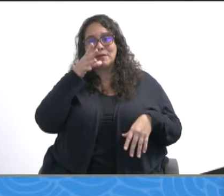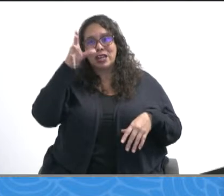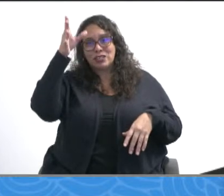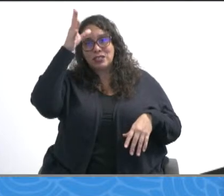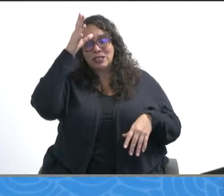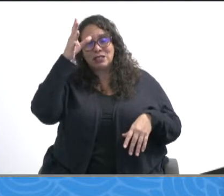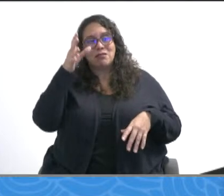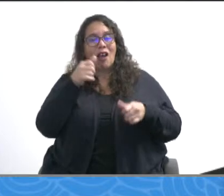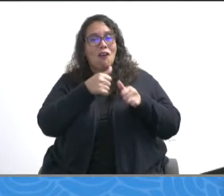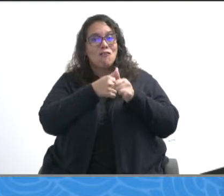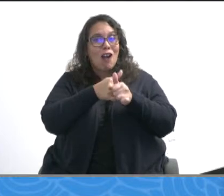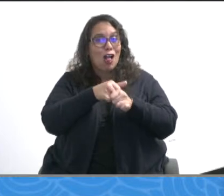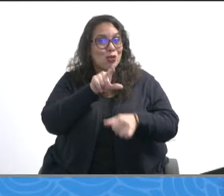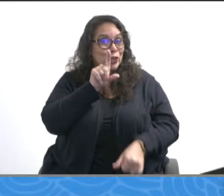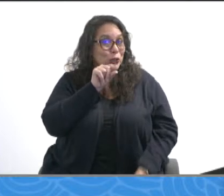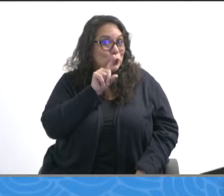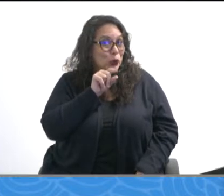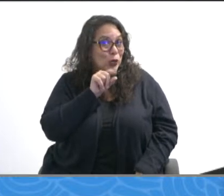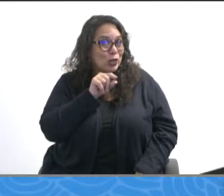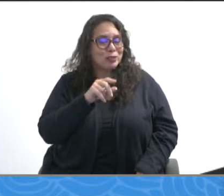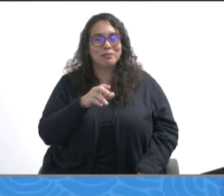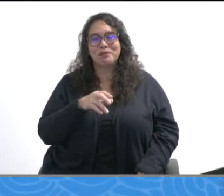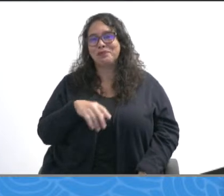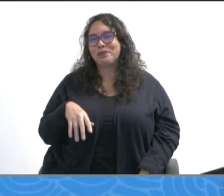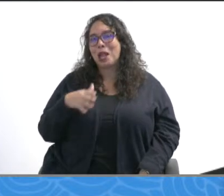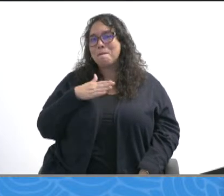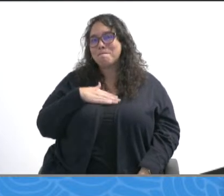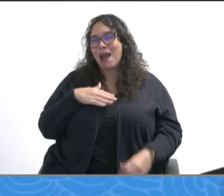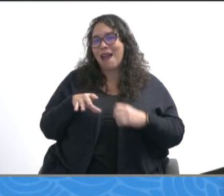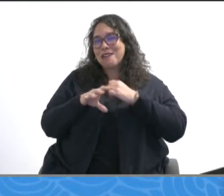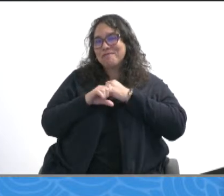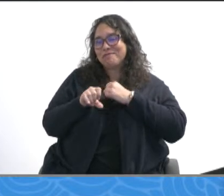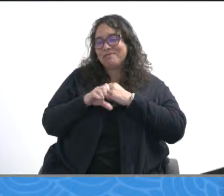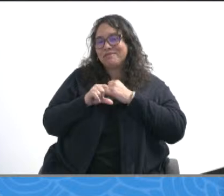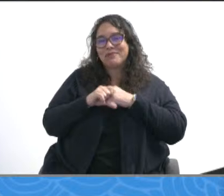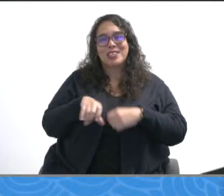Here's my little plug for our parent engagement groups,